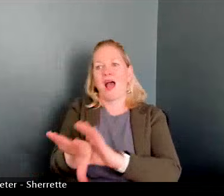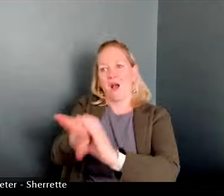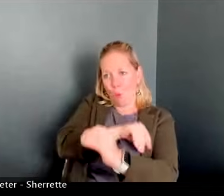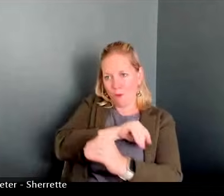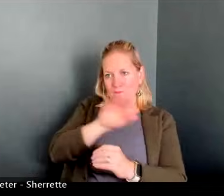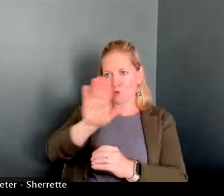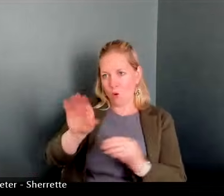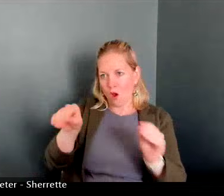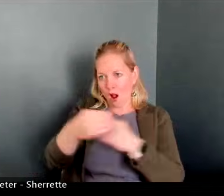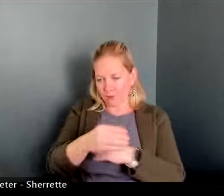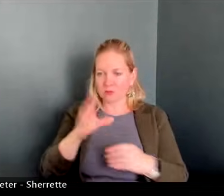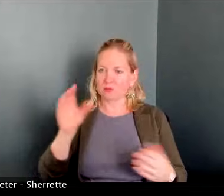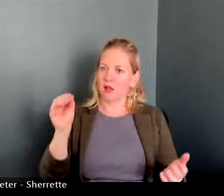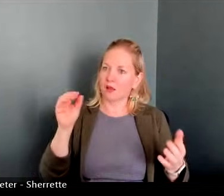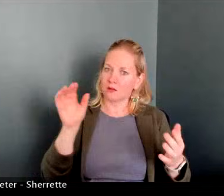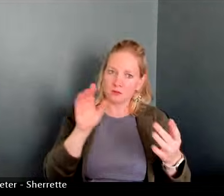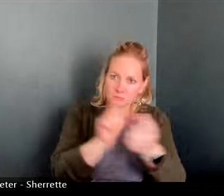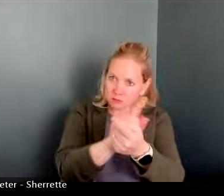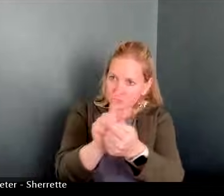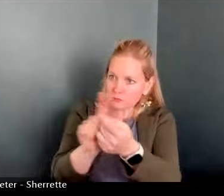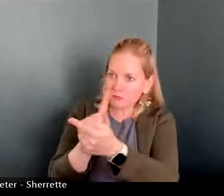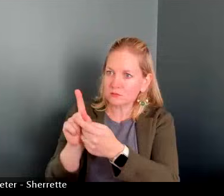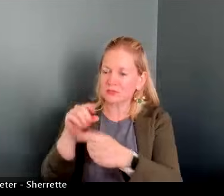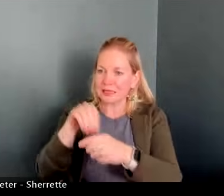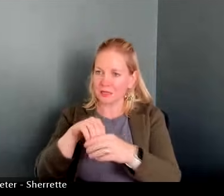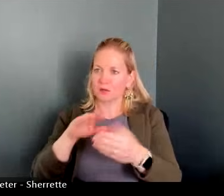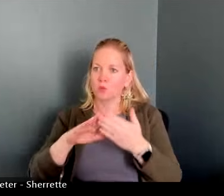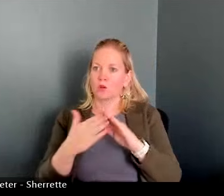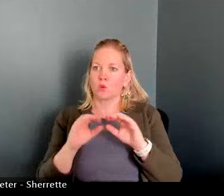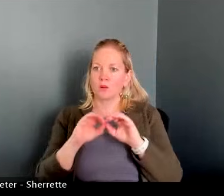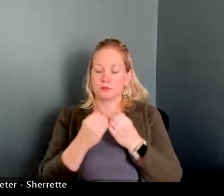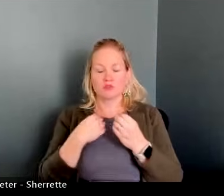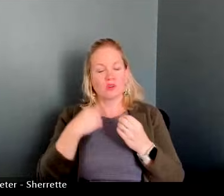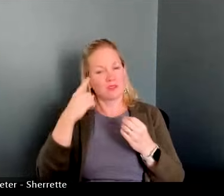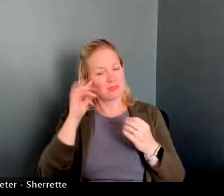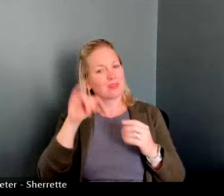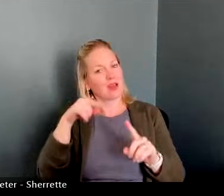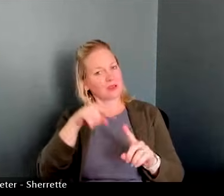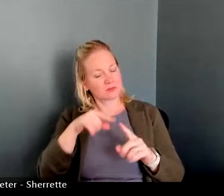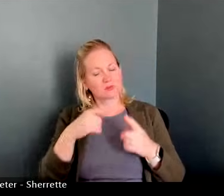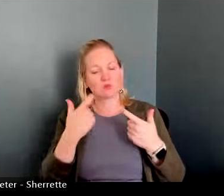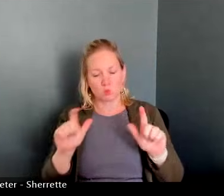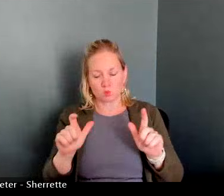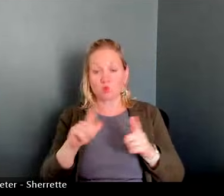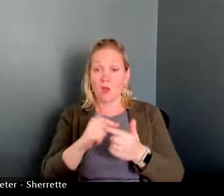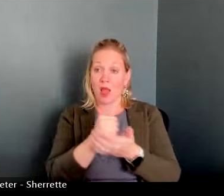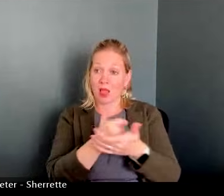I think that's a big step too as far as gaining the trust in the community and,